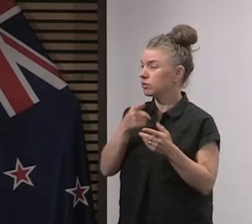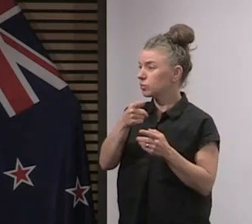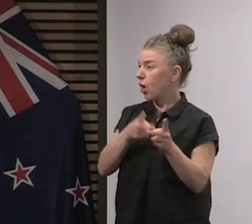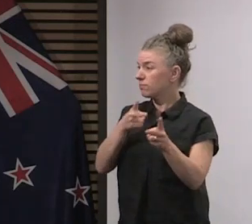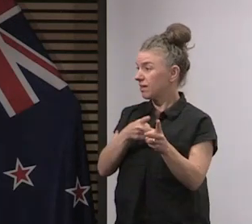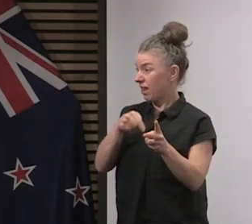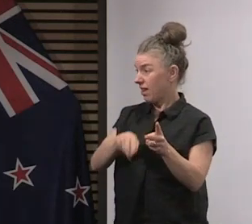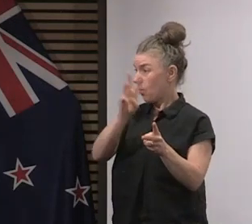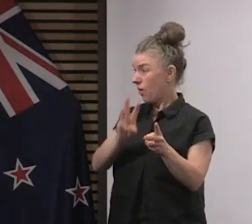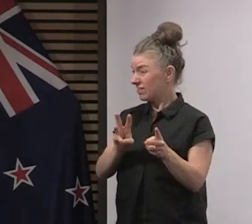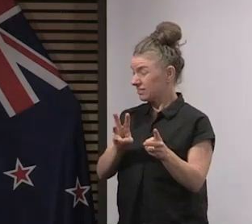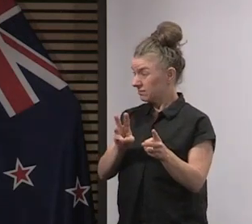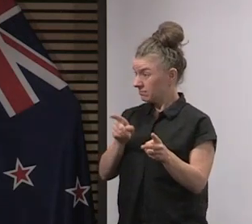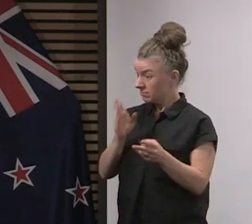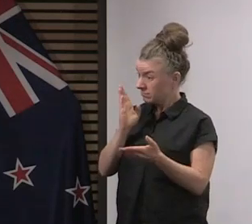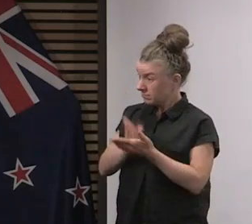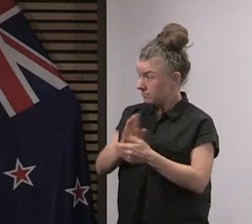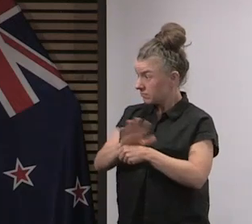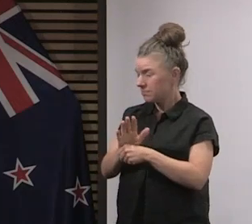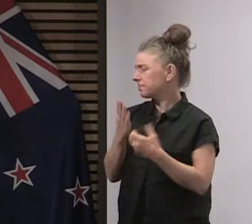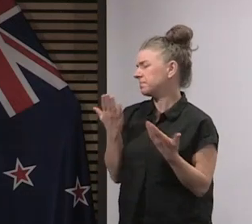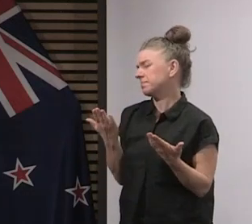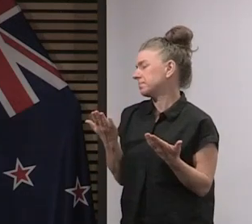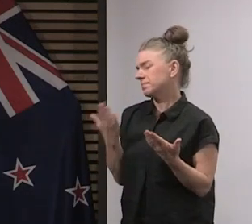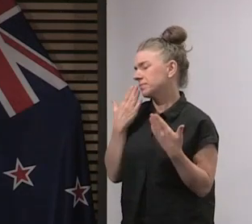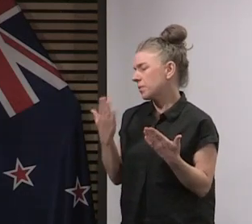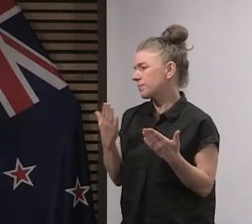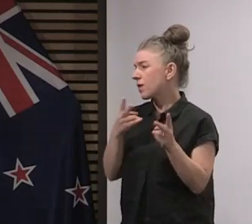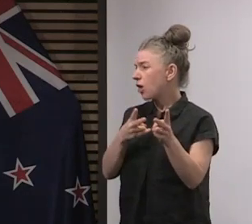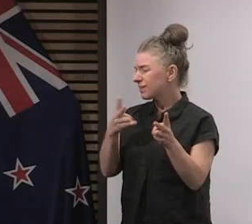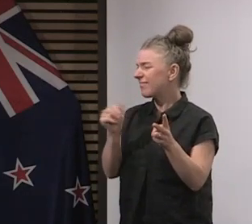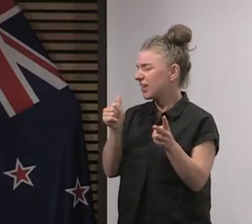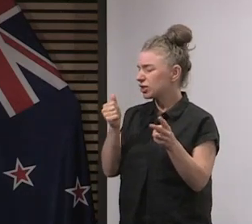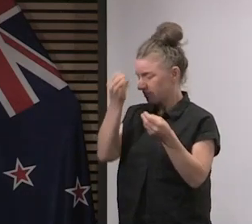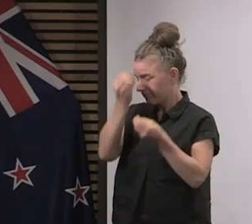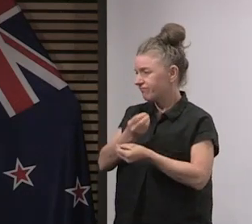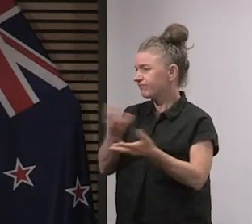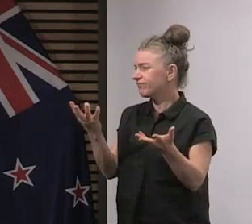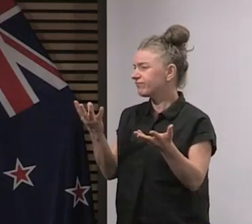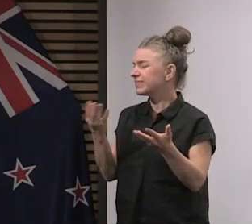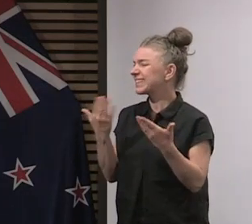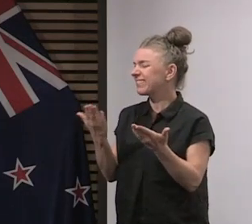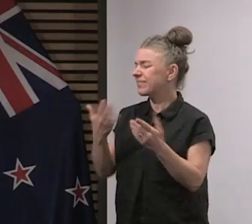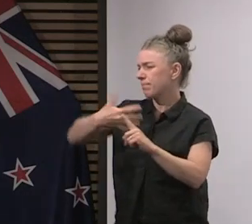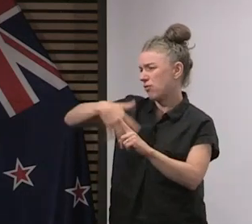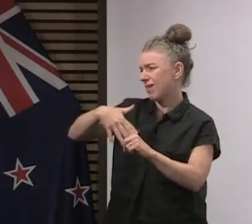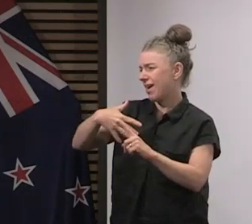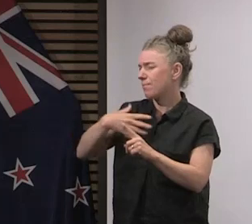Wellington? I had a note on that. We have talked with the DHB, there is no